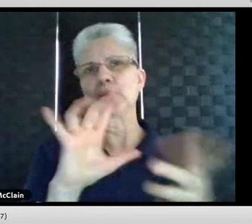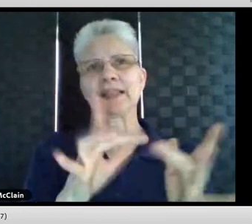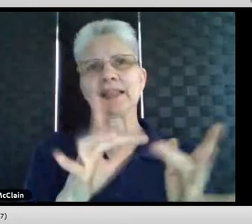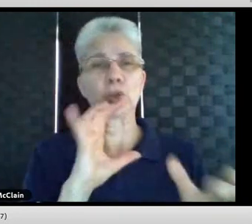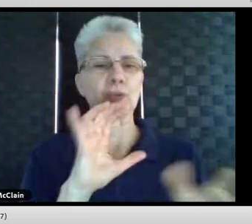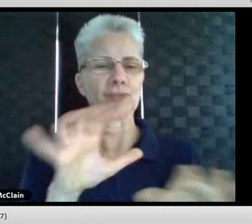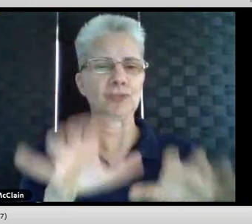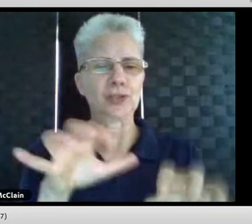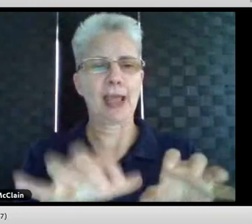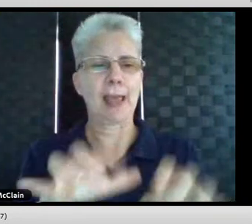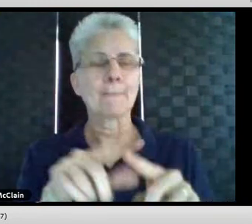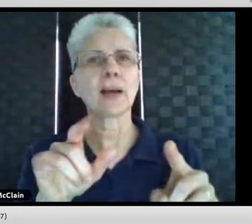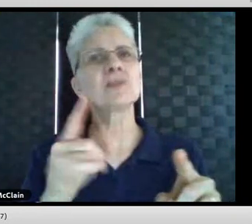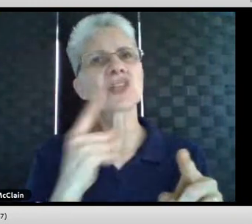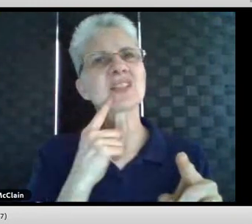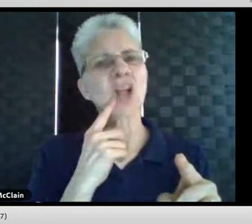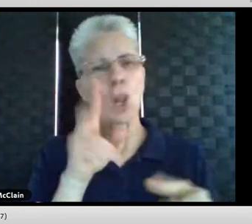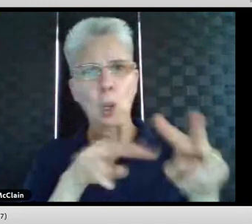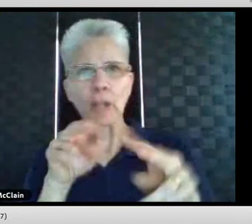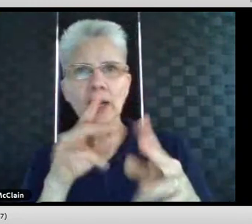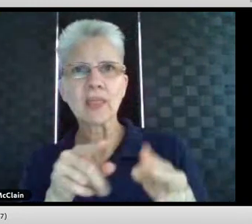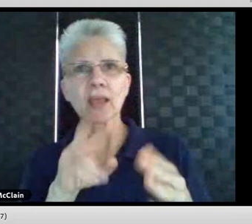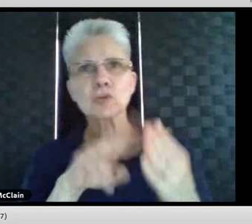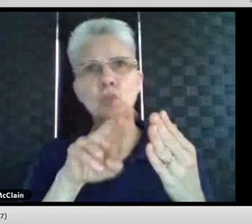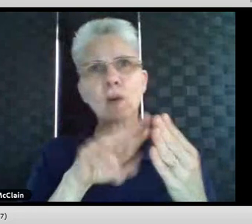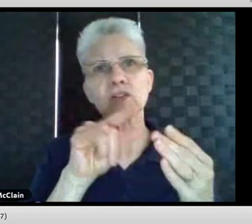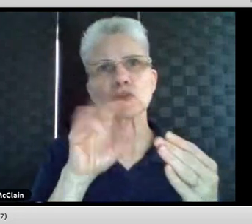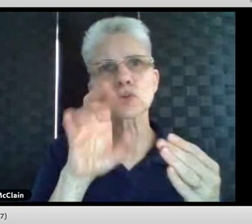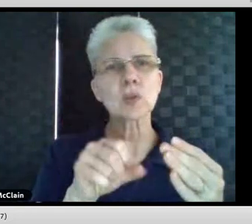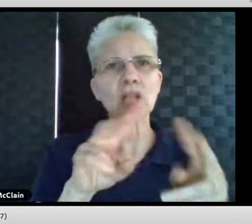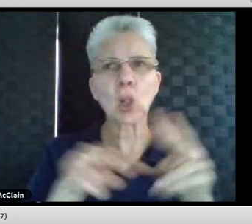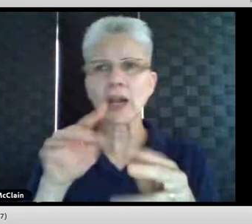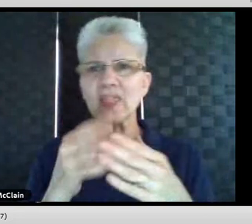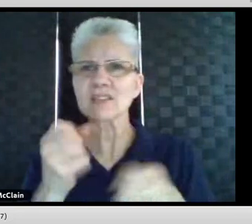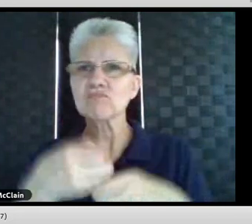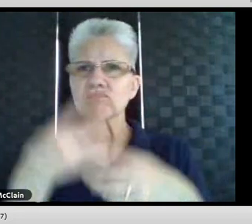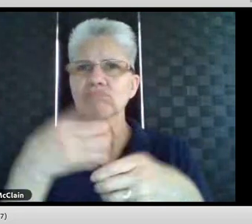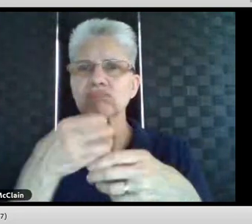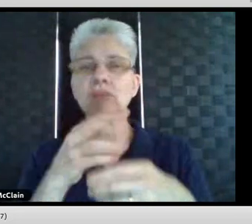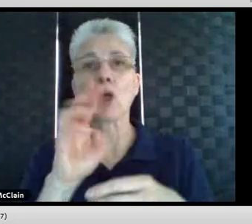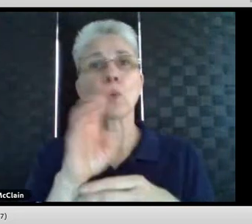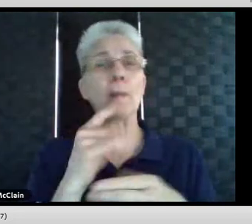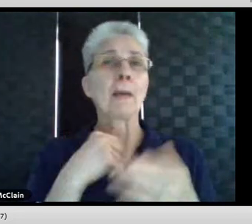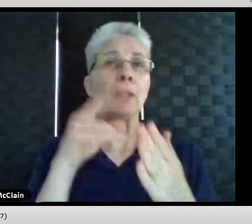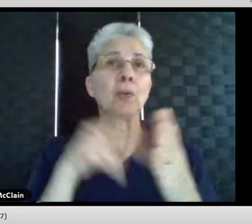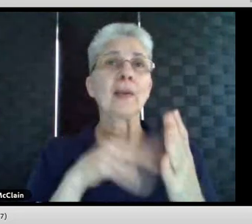but just for looking at things and reference sources for looking at things on the Web. I probably read, like, 400 words a minute,